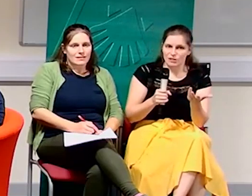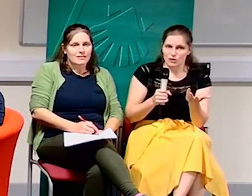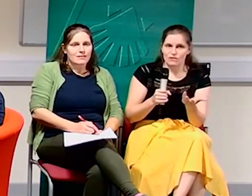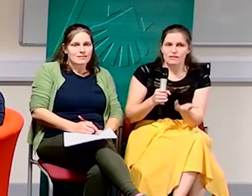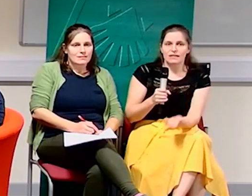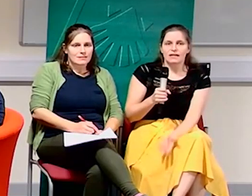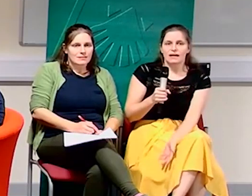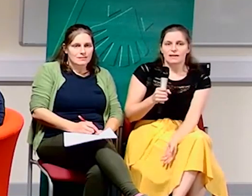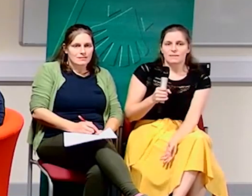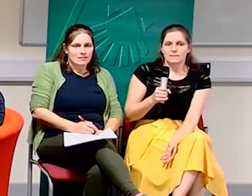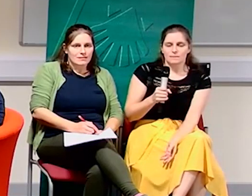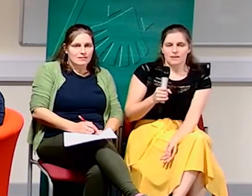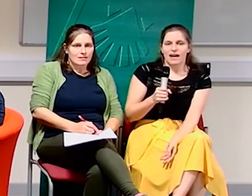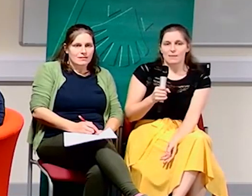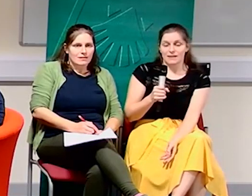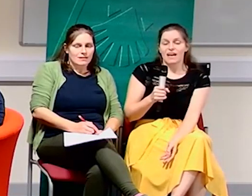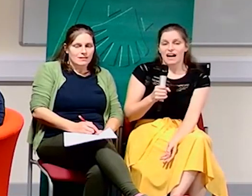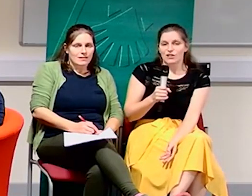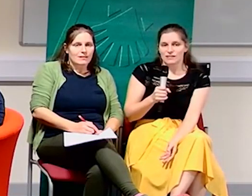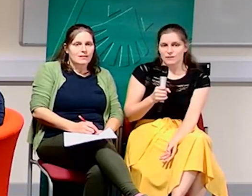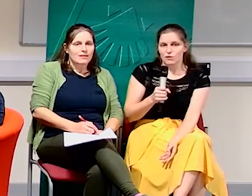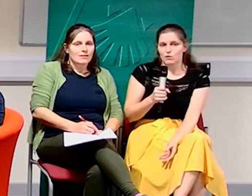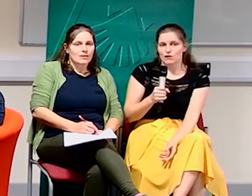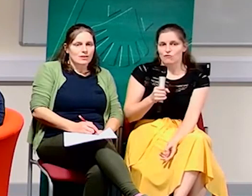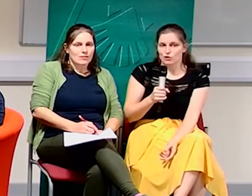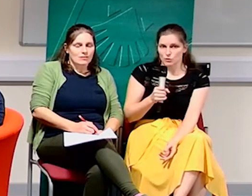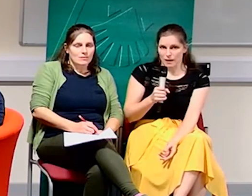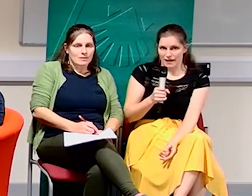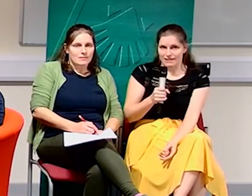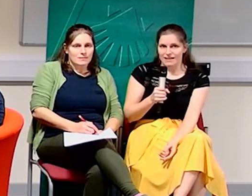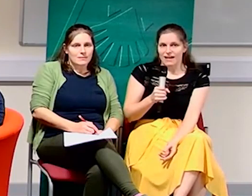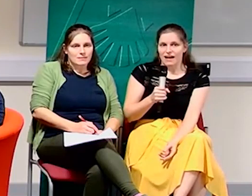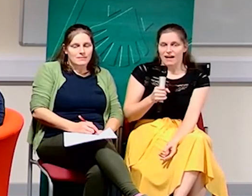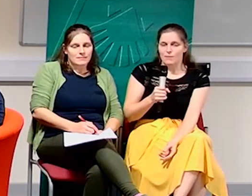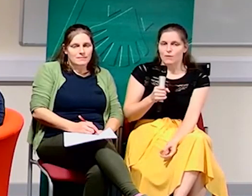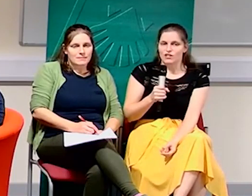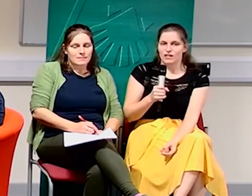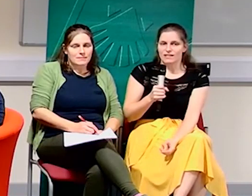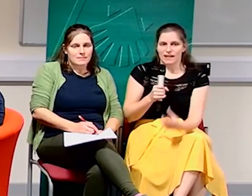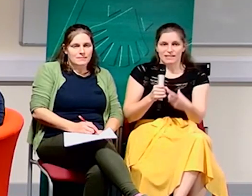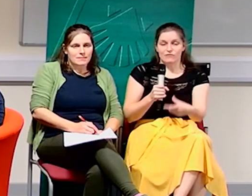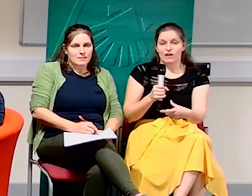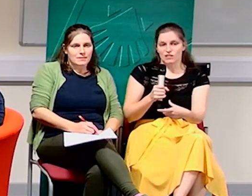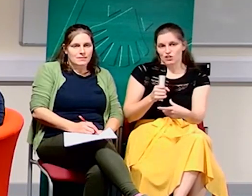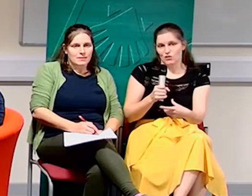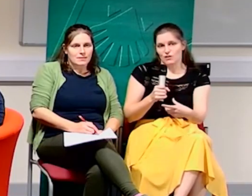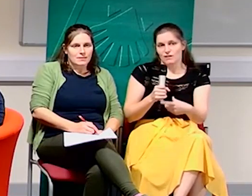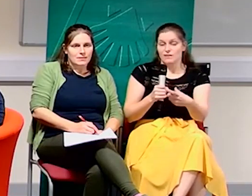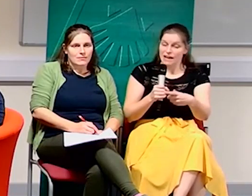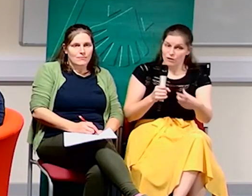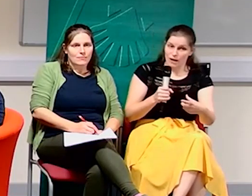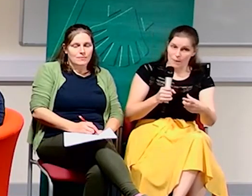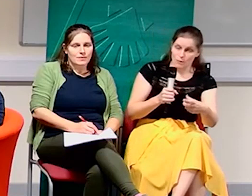loss um and you can get something called a Roger Pen um which is a device that you can that hearing